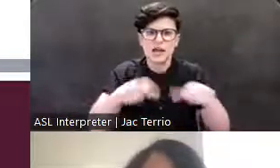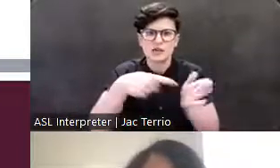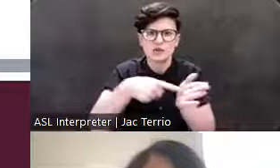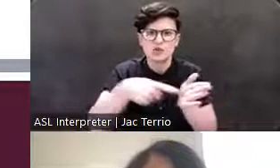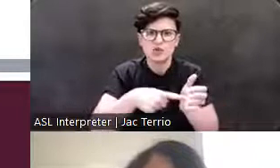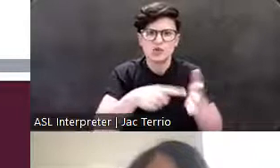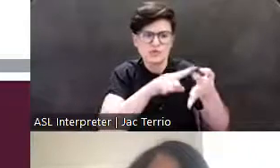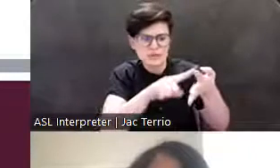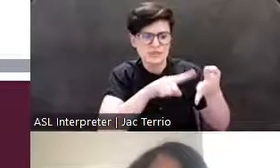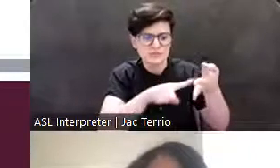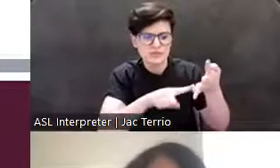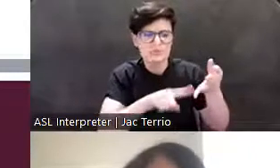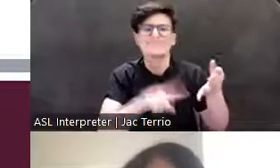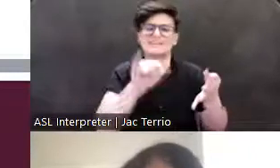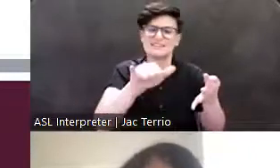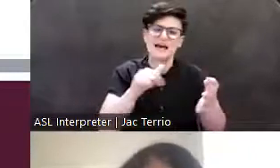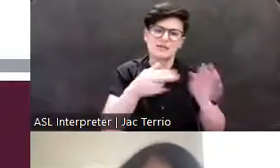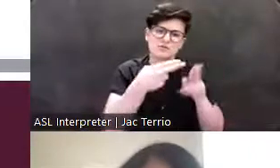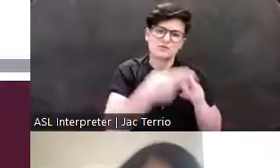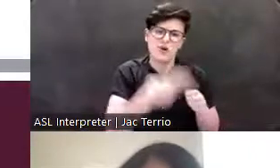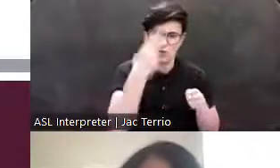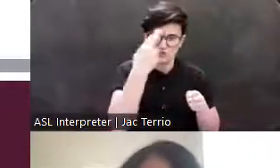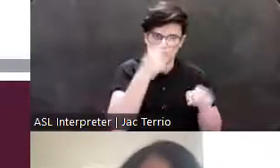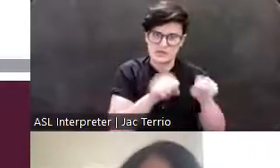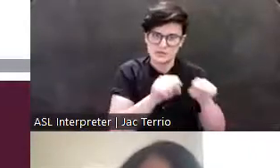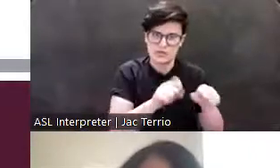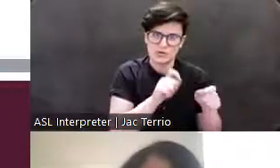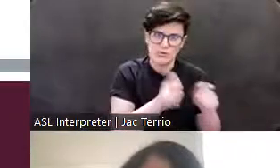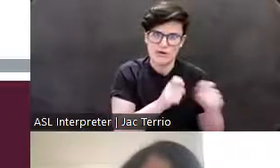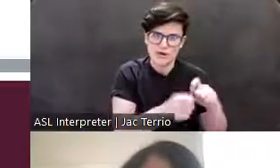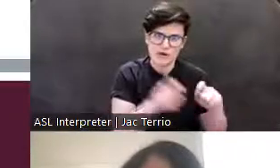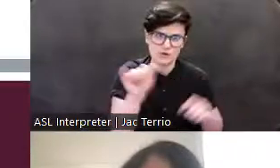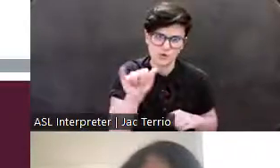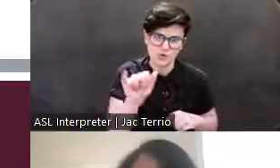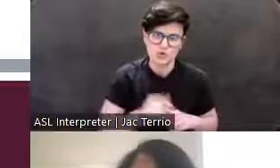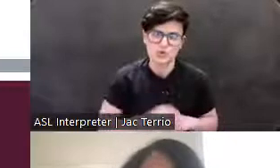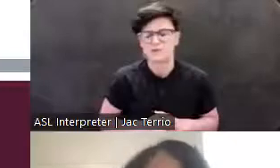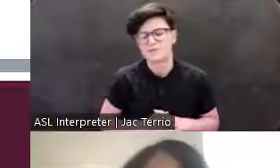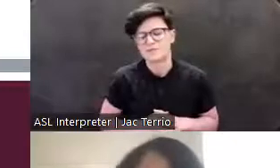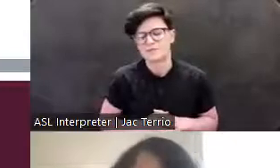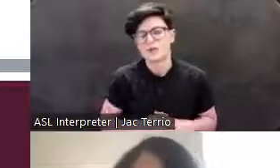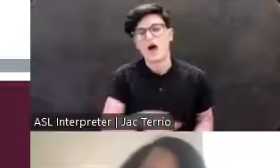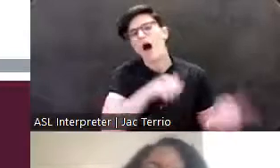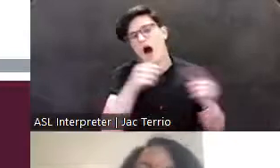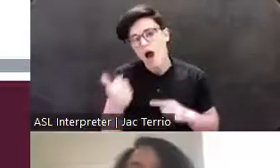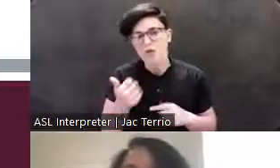One of the things that is important is -- this is true for both reasonable accommodations